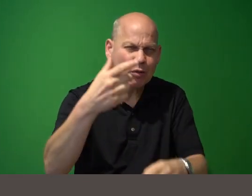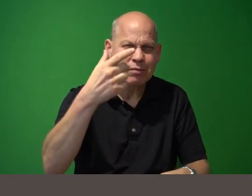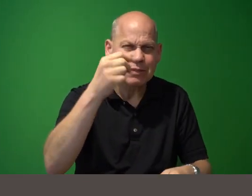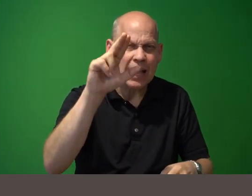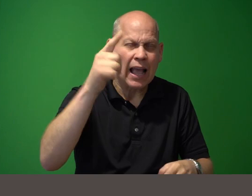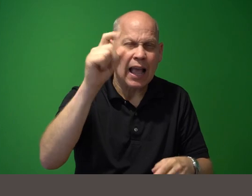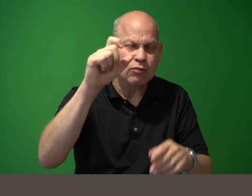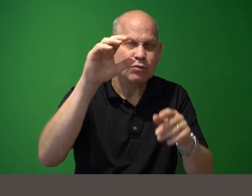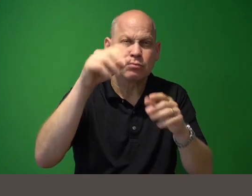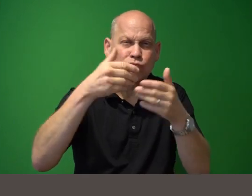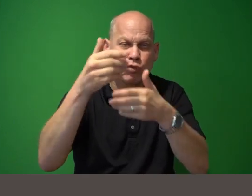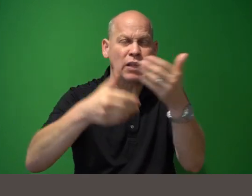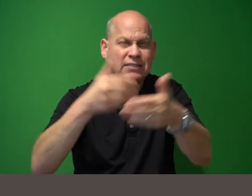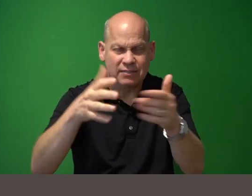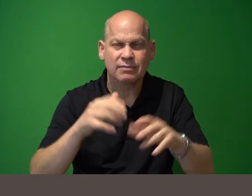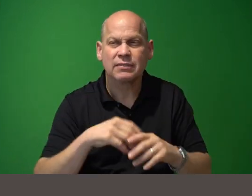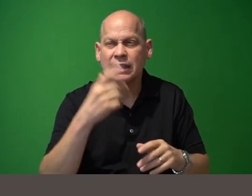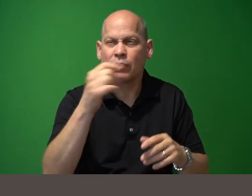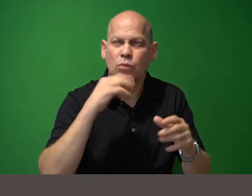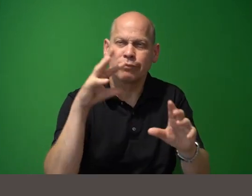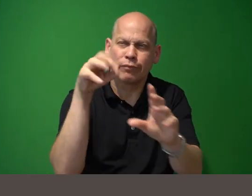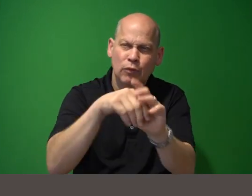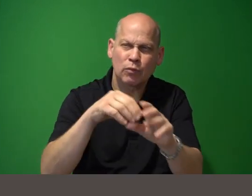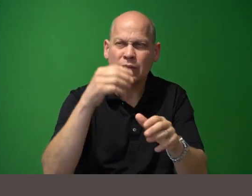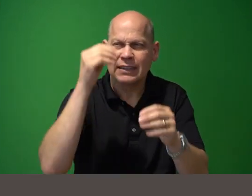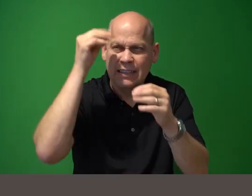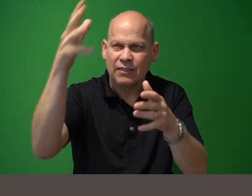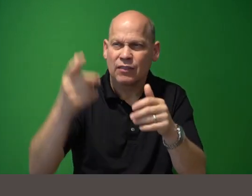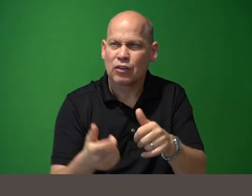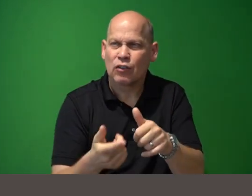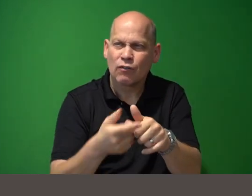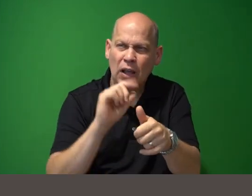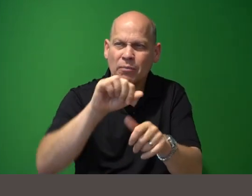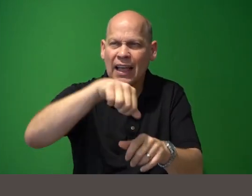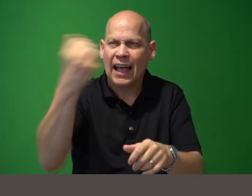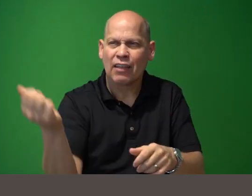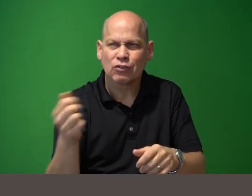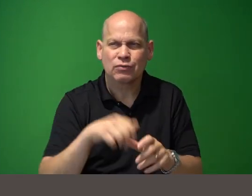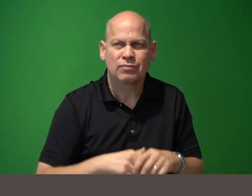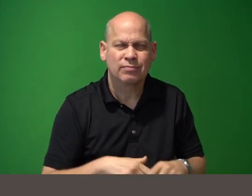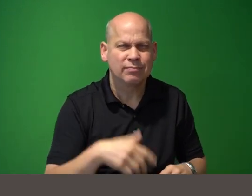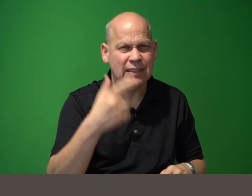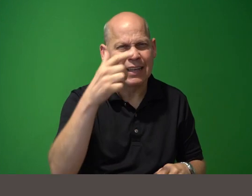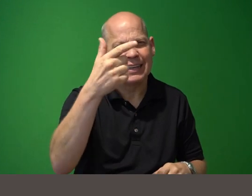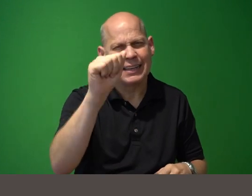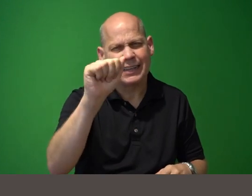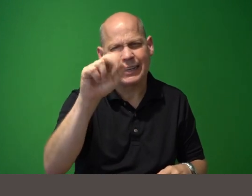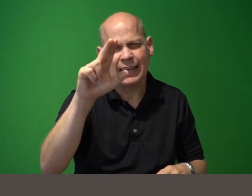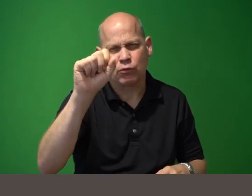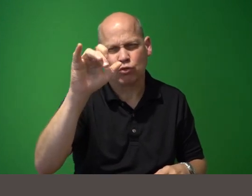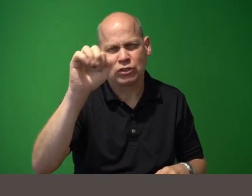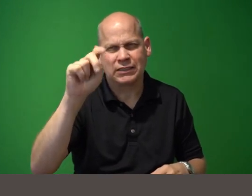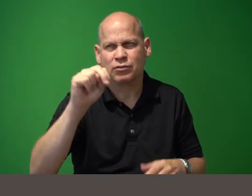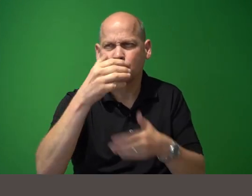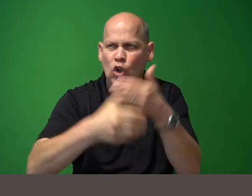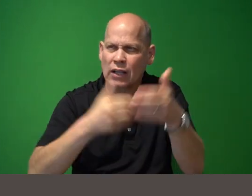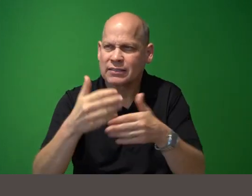so we can actually incorporate information from all the other stations as well. And we did it exactly in the way we described.